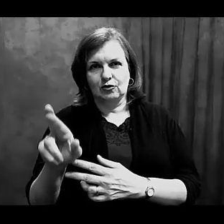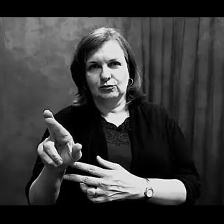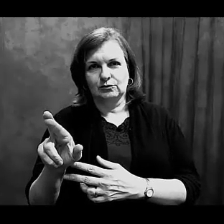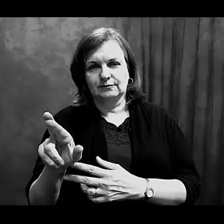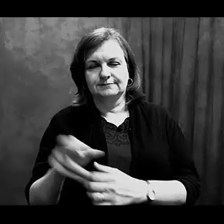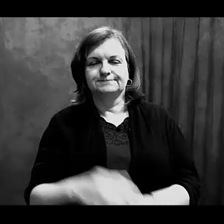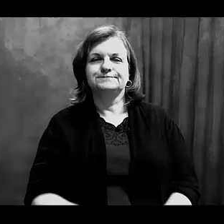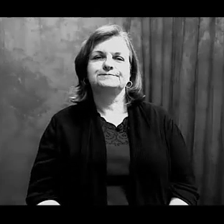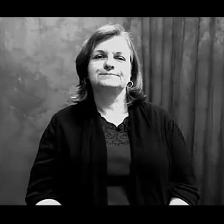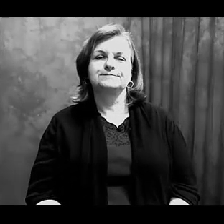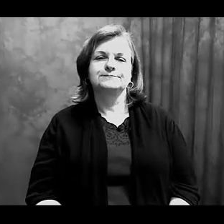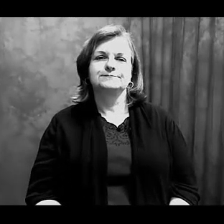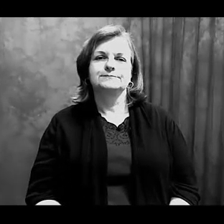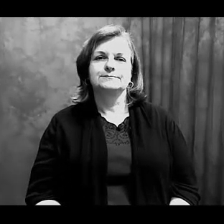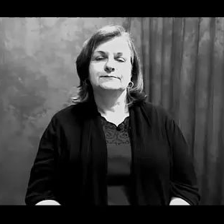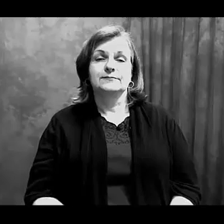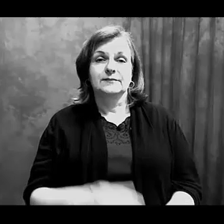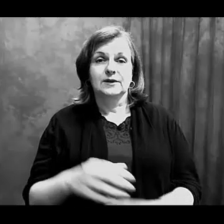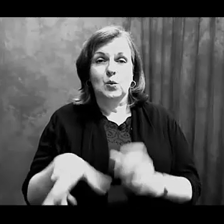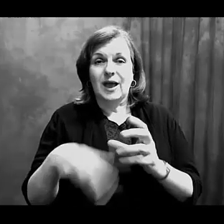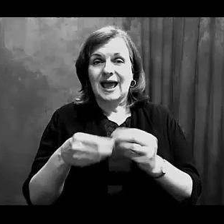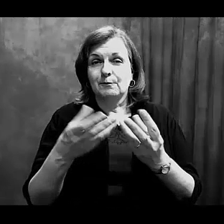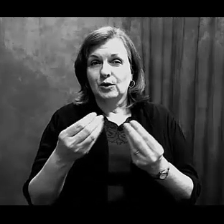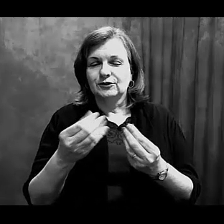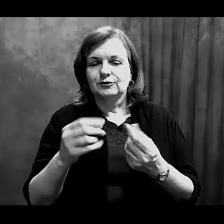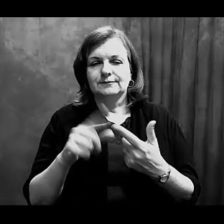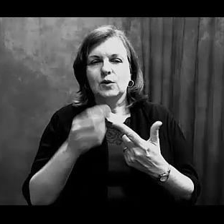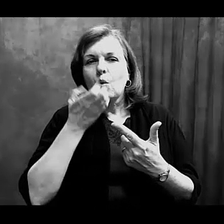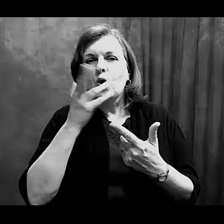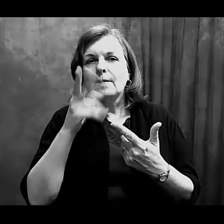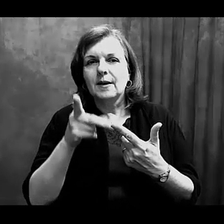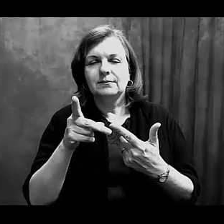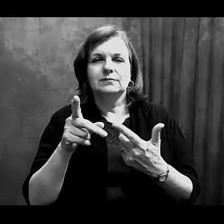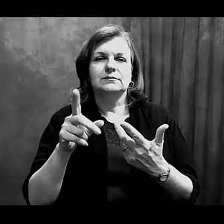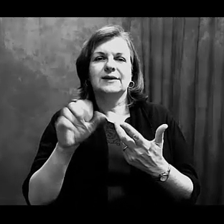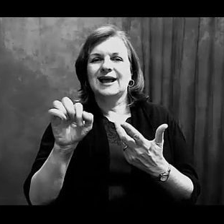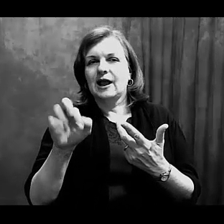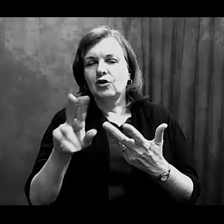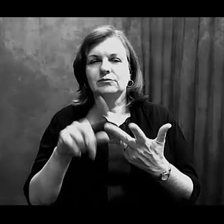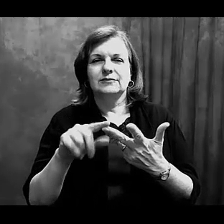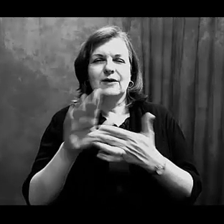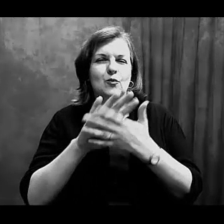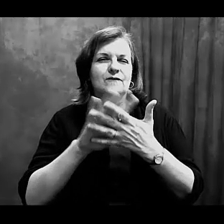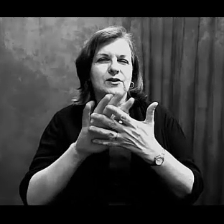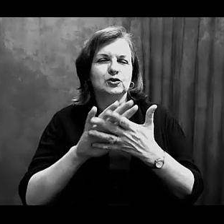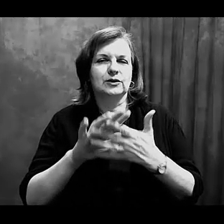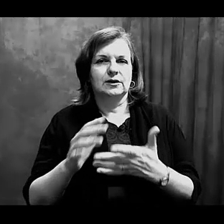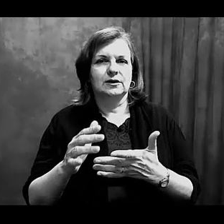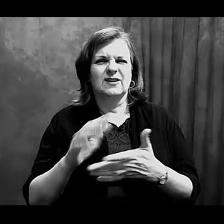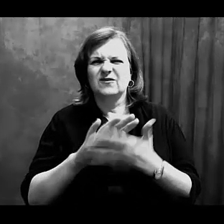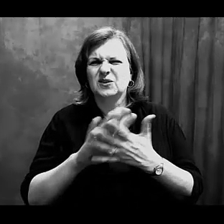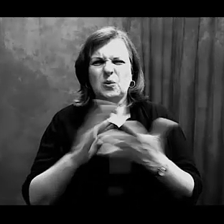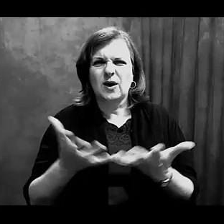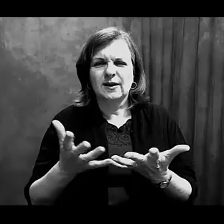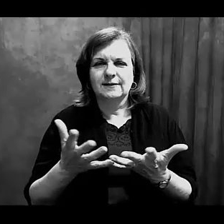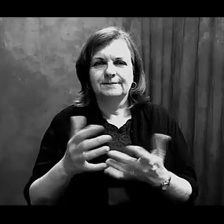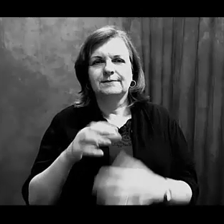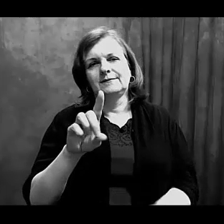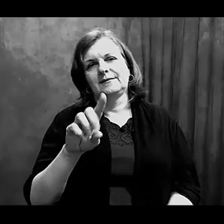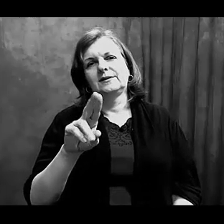so we're gonna add moisture we are gonna warm it up and we're gonna filter in out -- what are we filtering?!? filtering dust